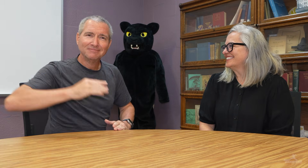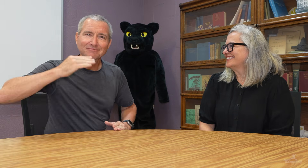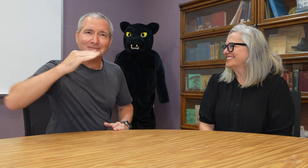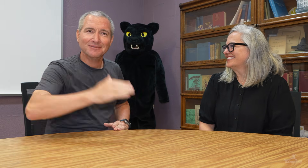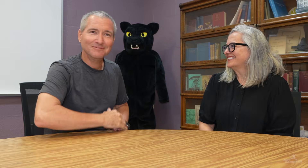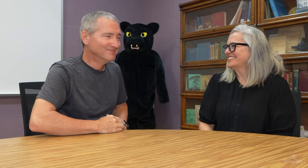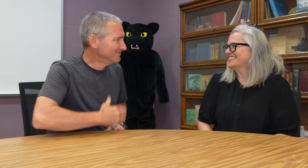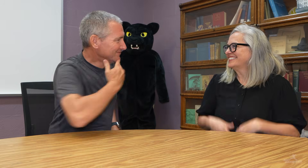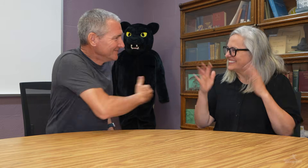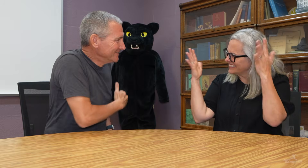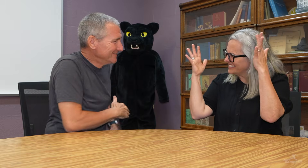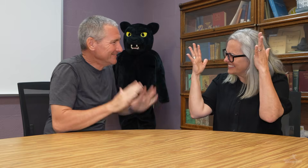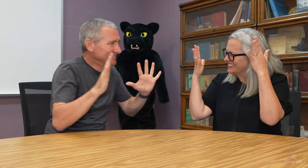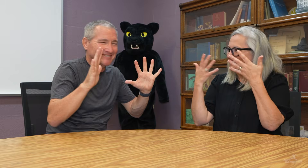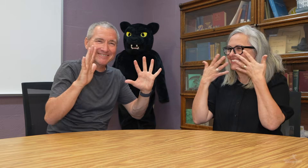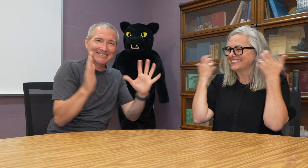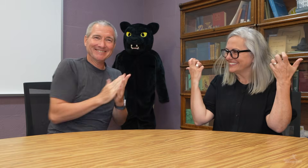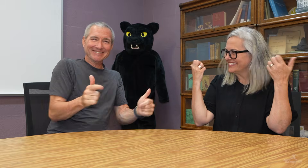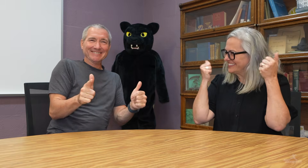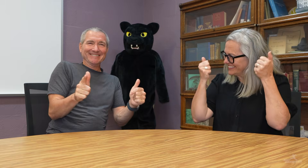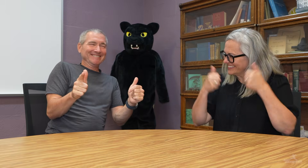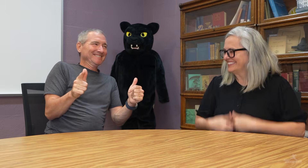Thank you! Go panther!